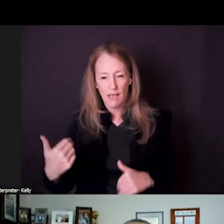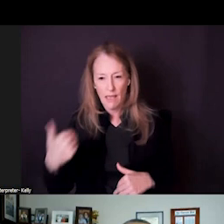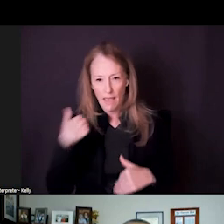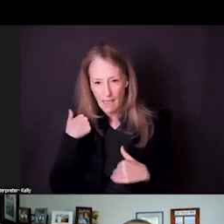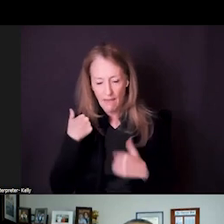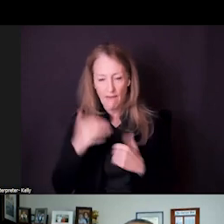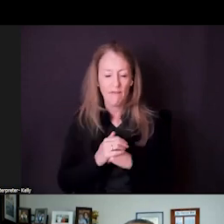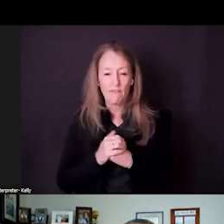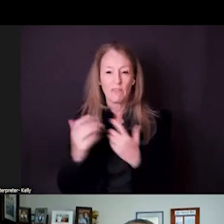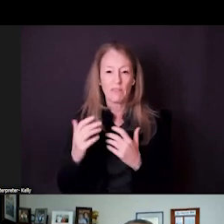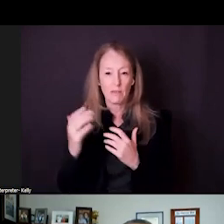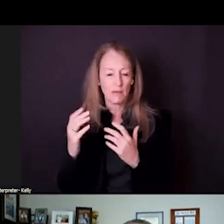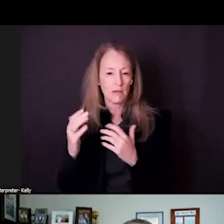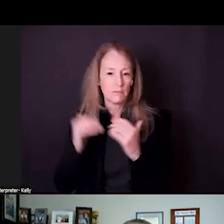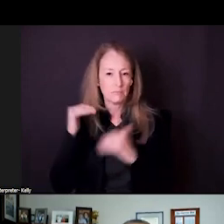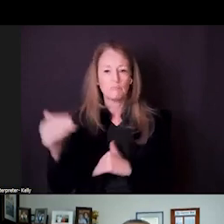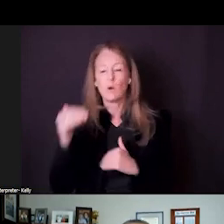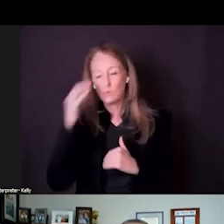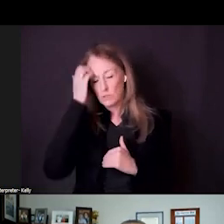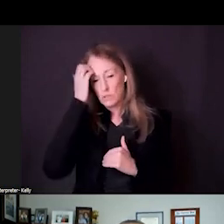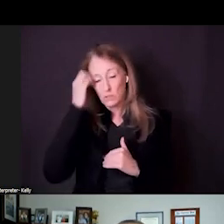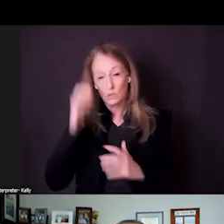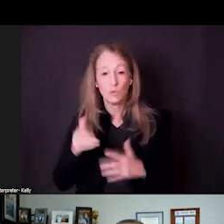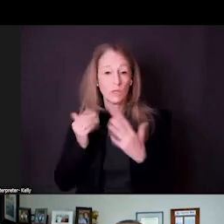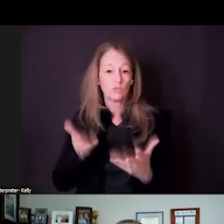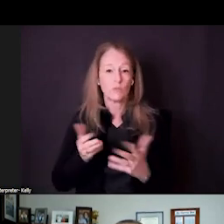THAT THE POWERLESS OF KEPT IN THE FOREFRONT OF THE